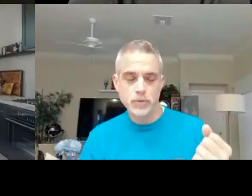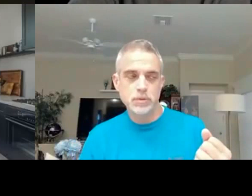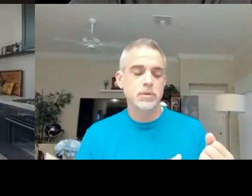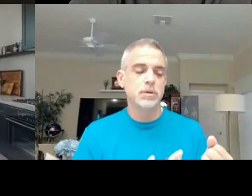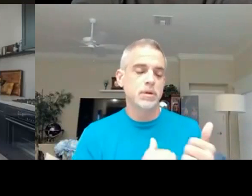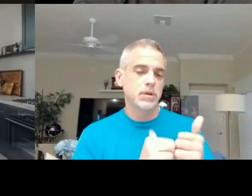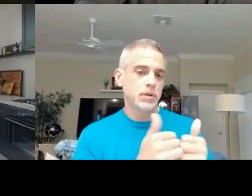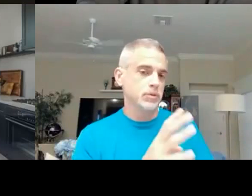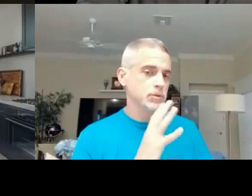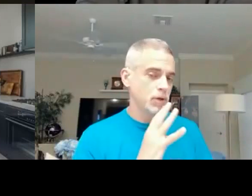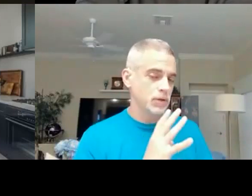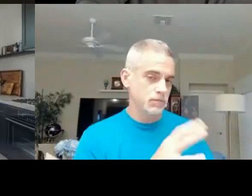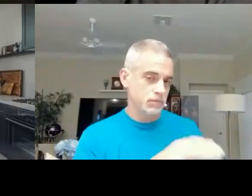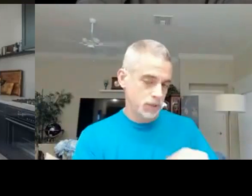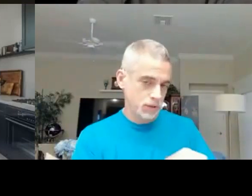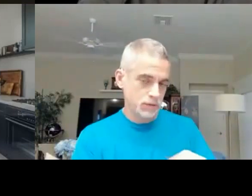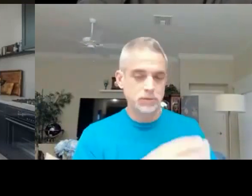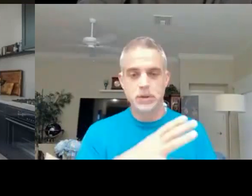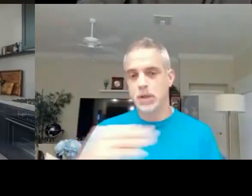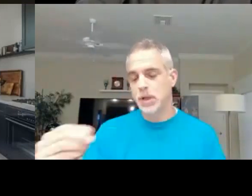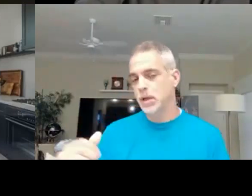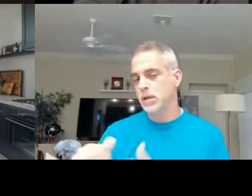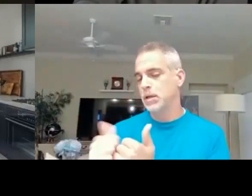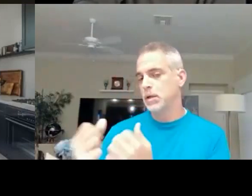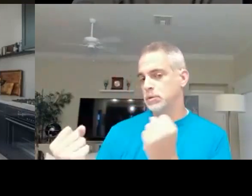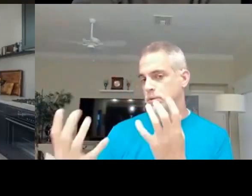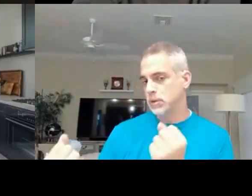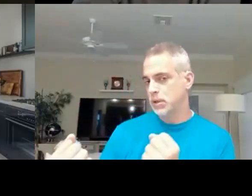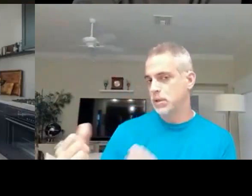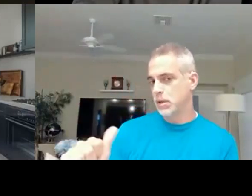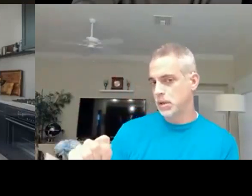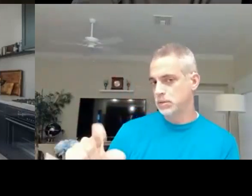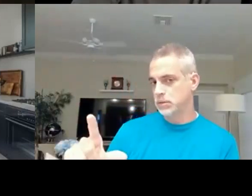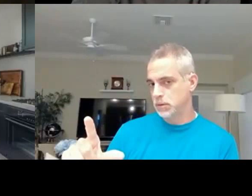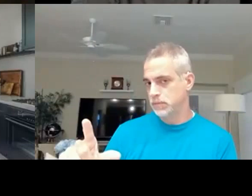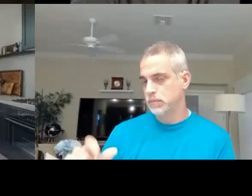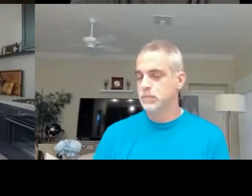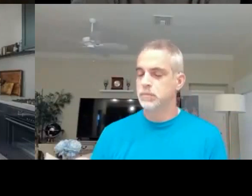both, I talked as well as used sign language